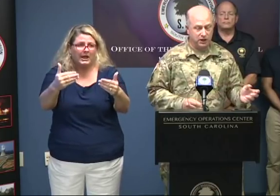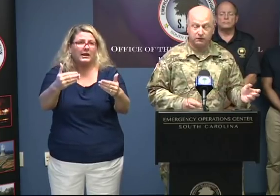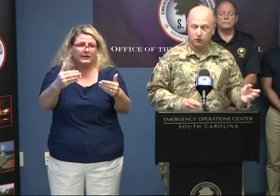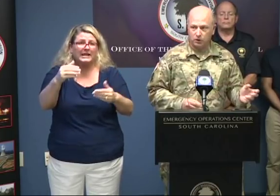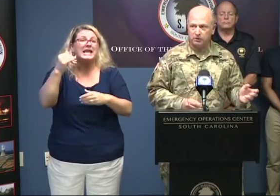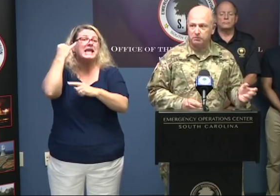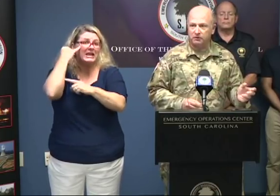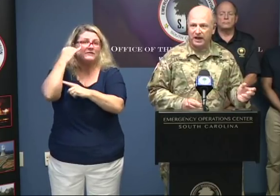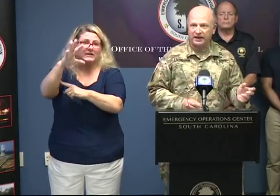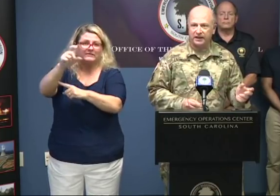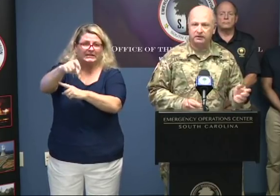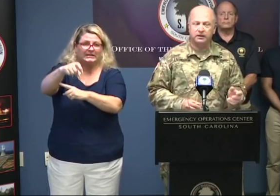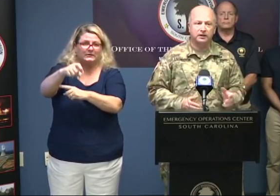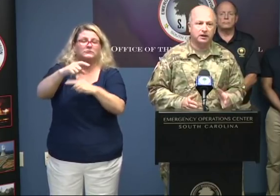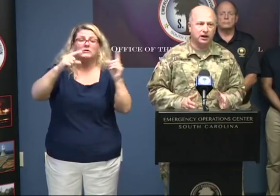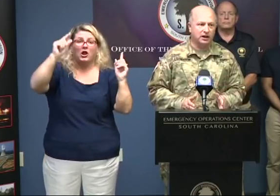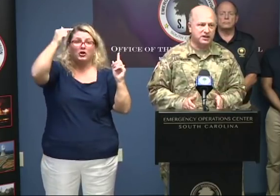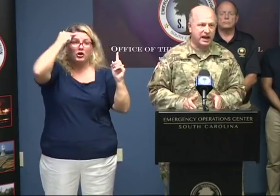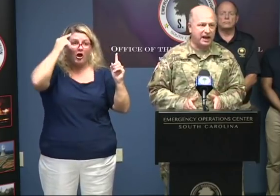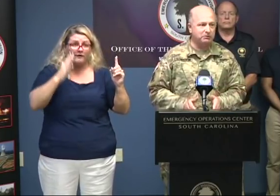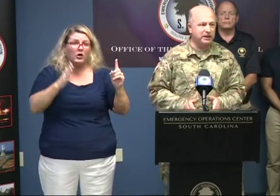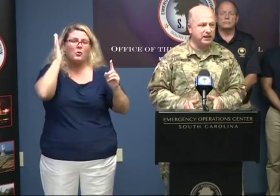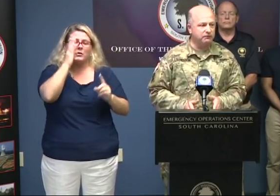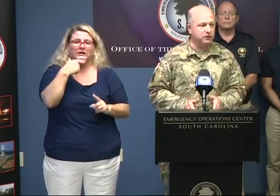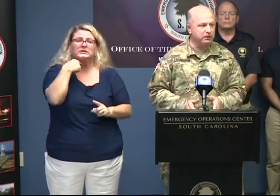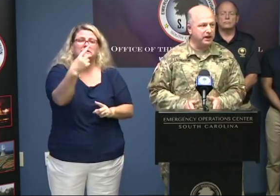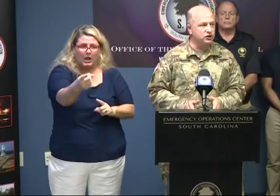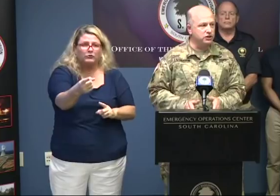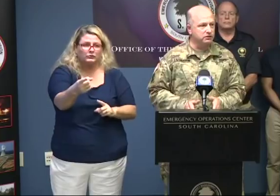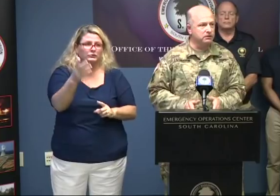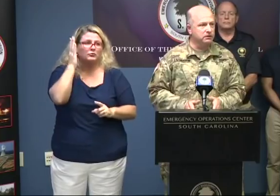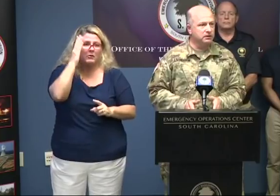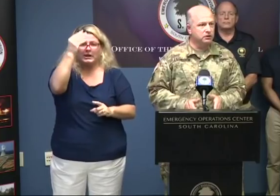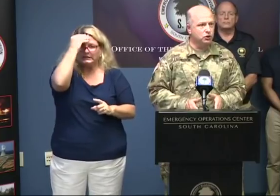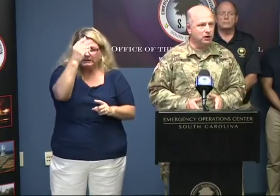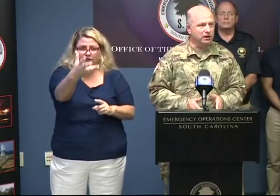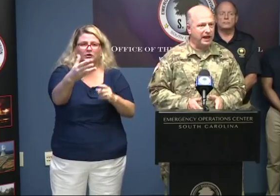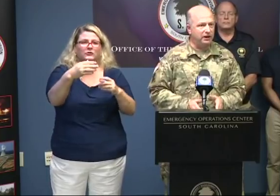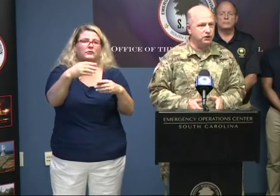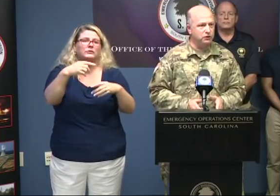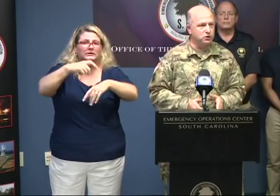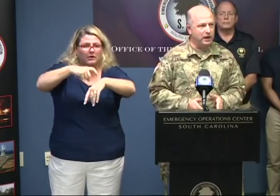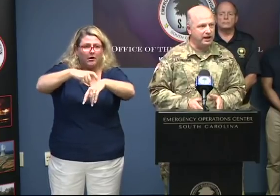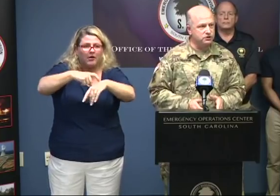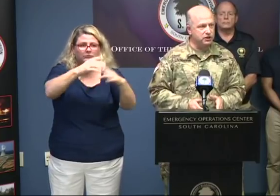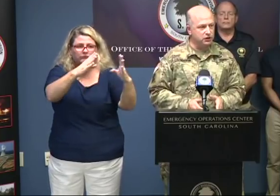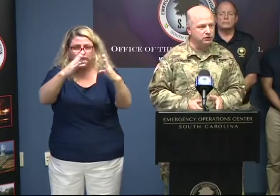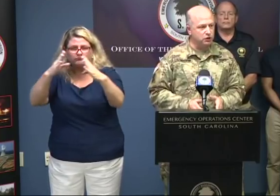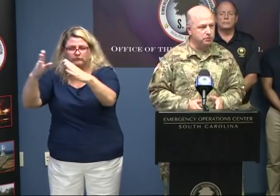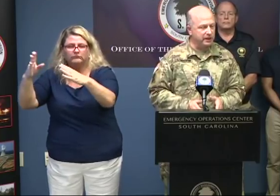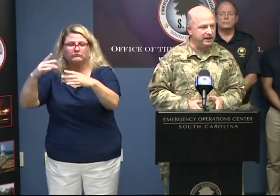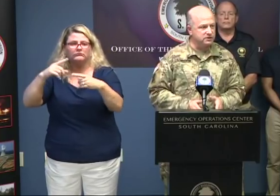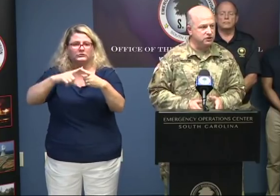the governor will be providing timely information to allow you to execute those plans